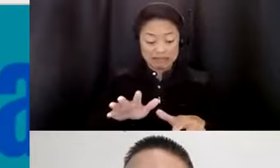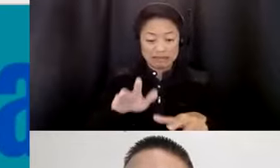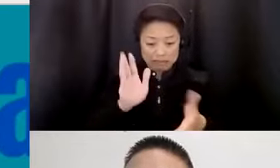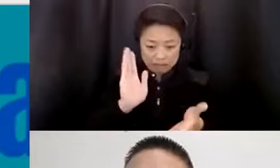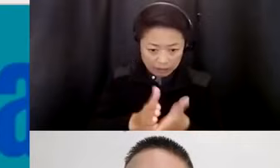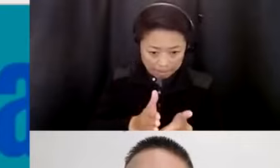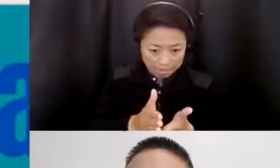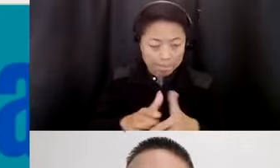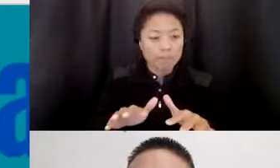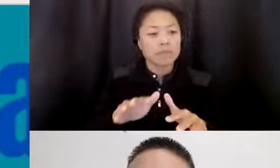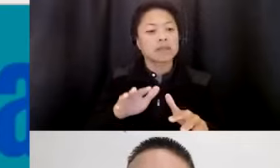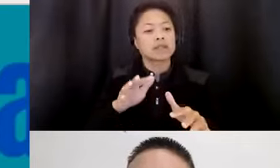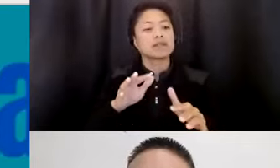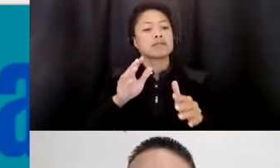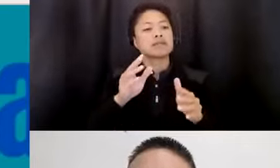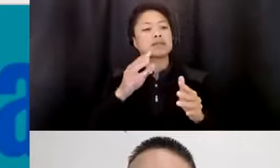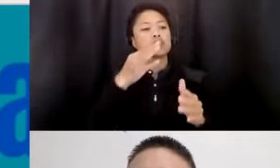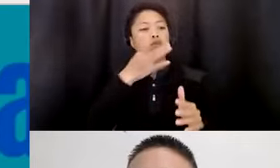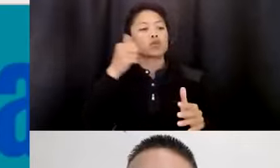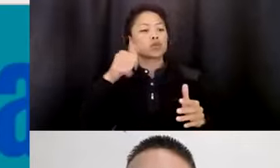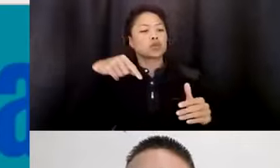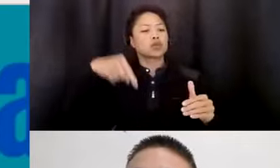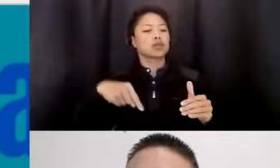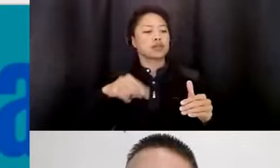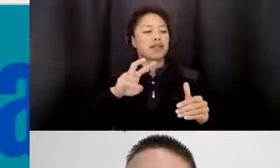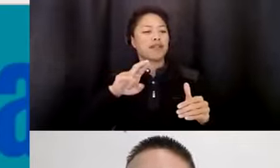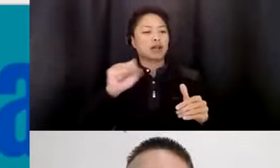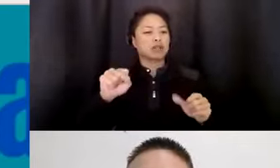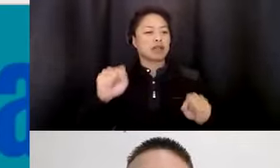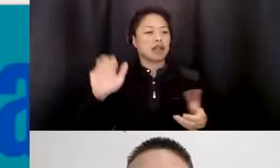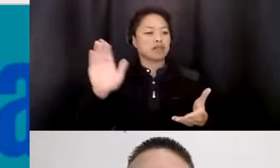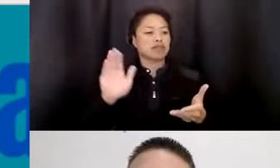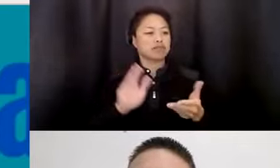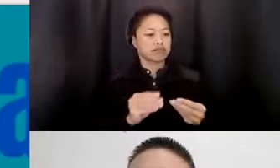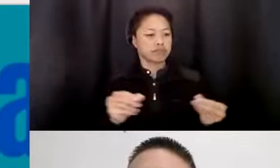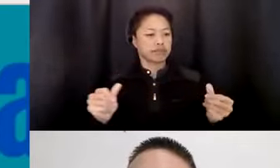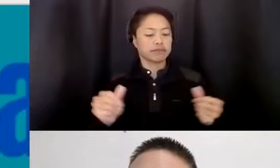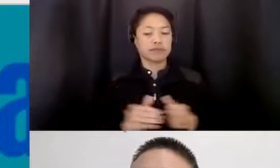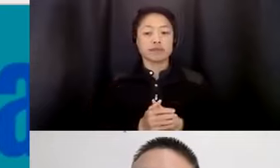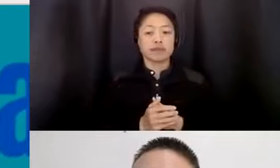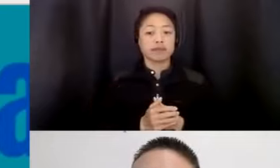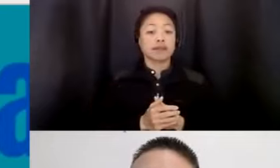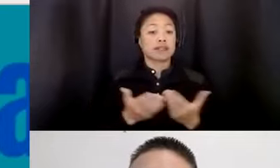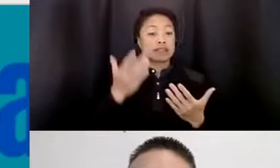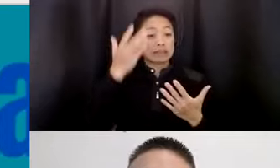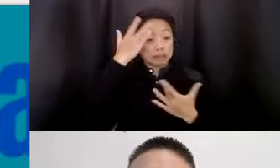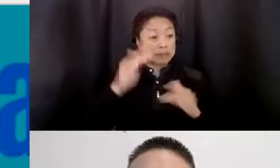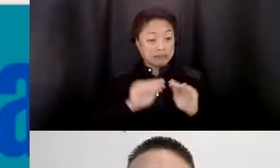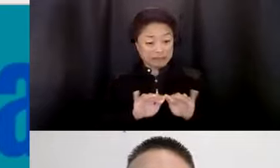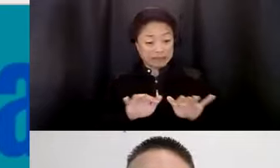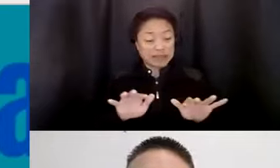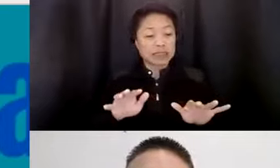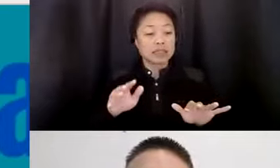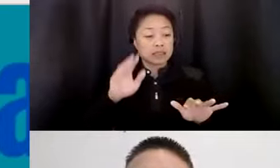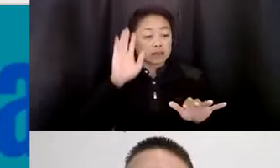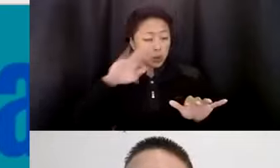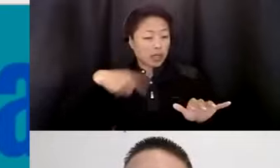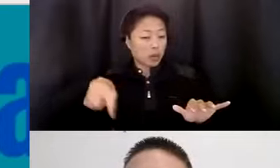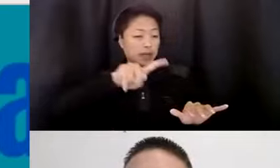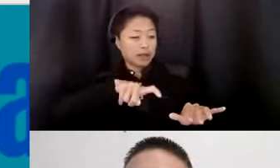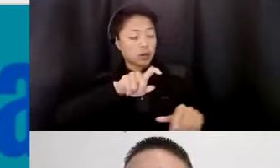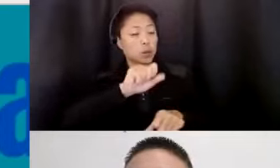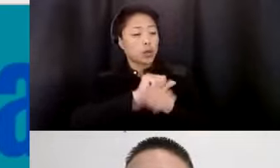Because it’s a viral pandemic, we all need to work together to help our society deal with it.